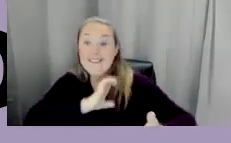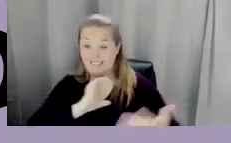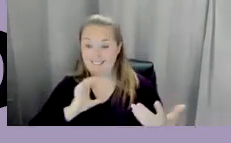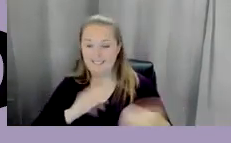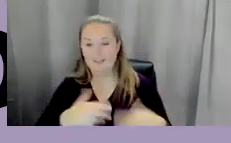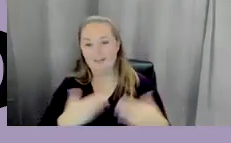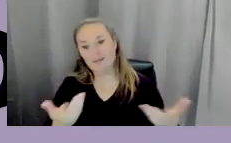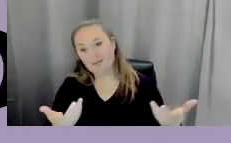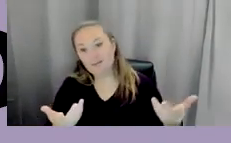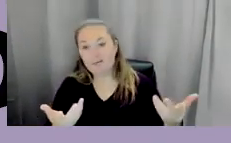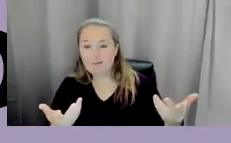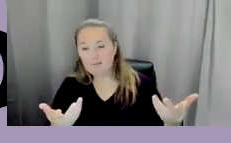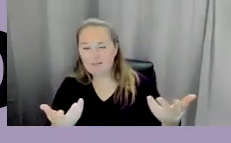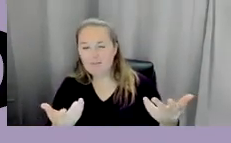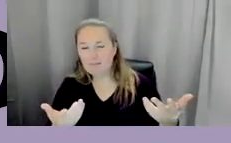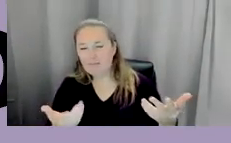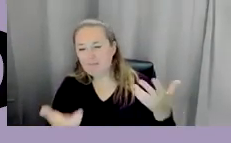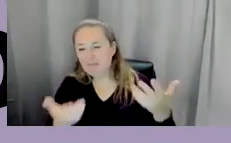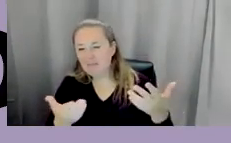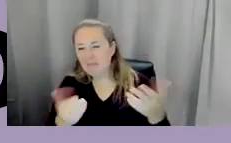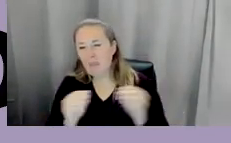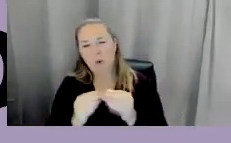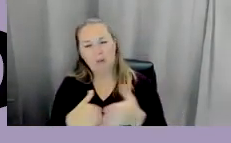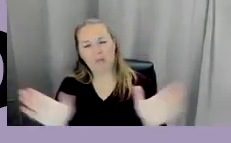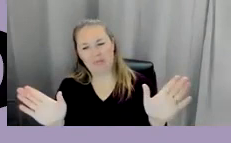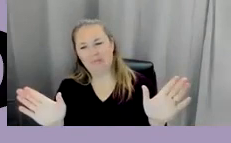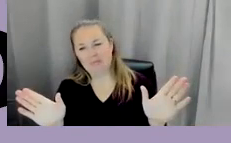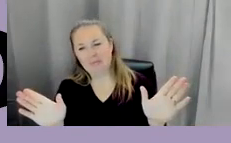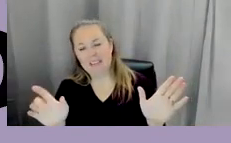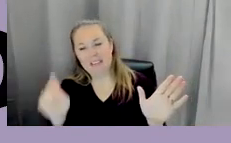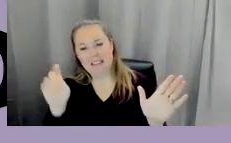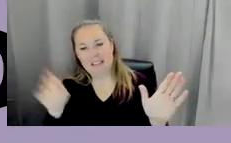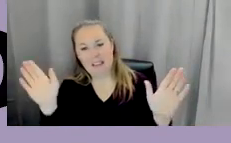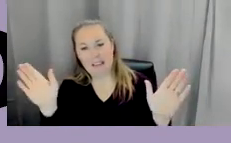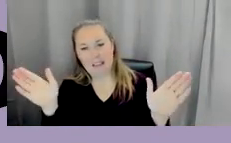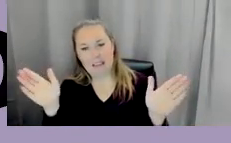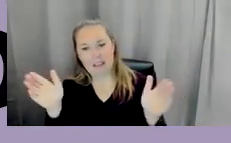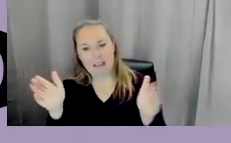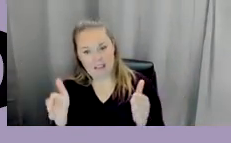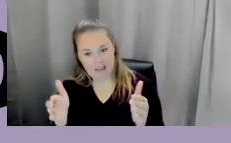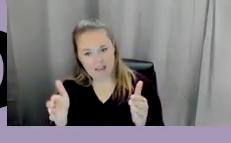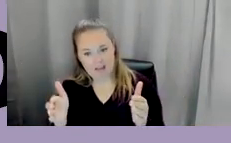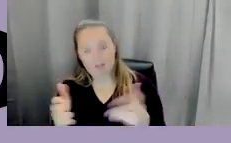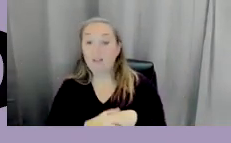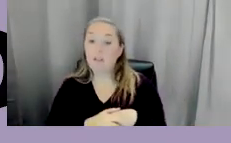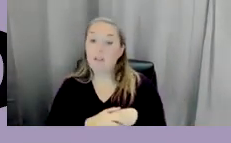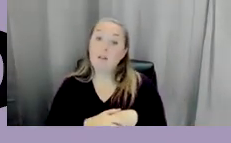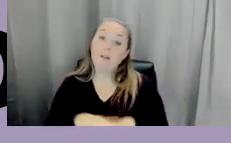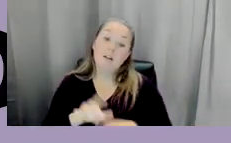, THAT JUST SAID WE WANT COME OVER DOING A SURVEY ABOUT ALL